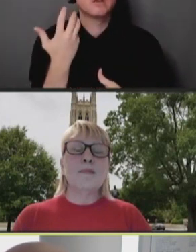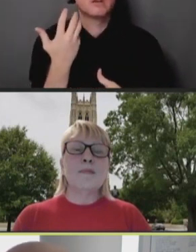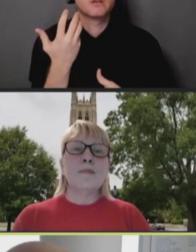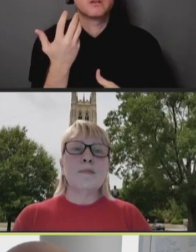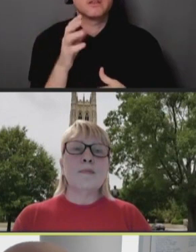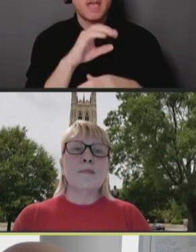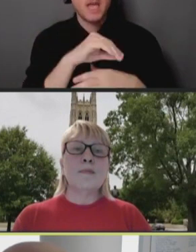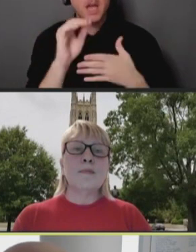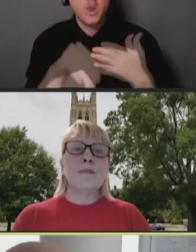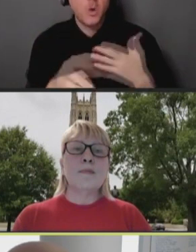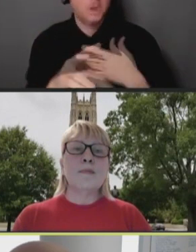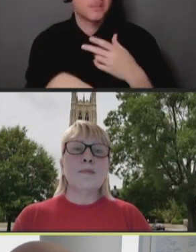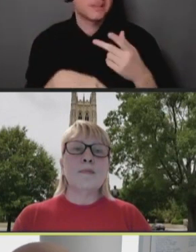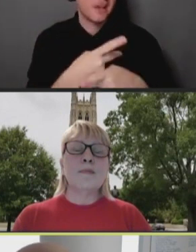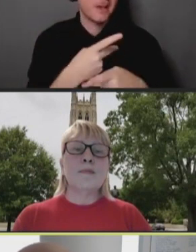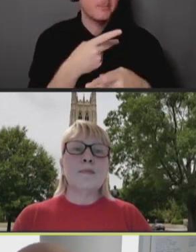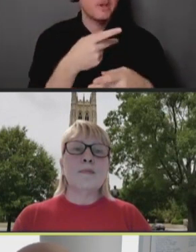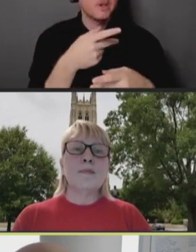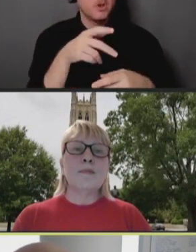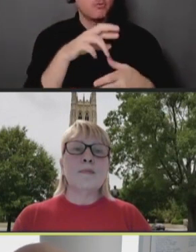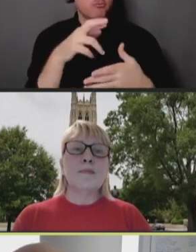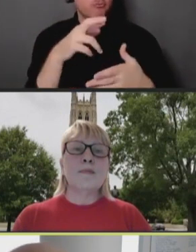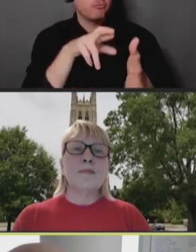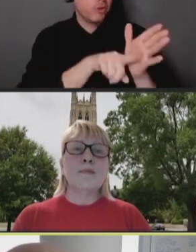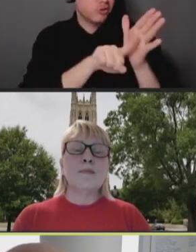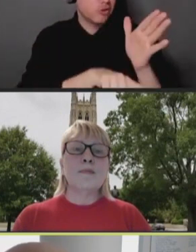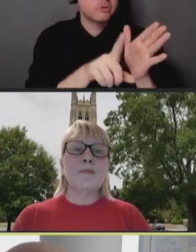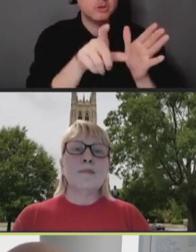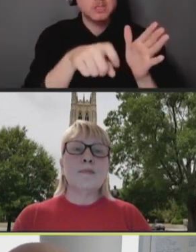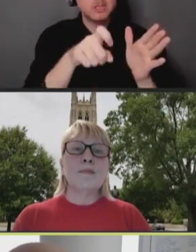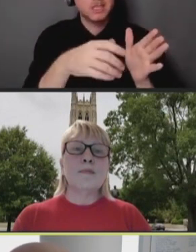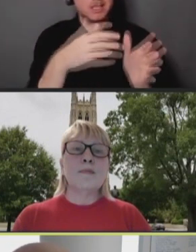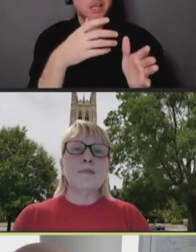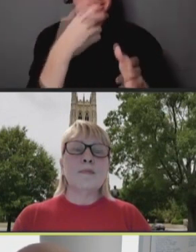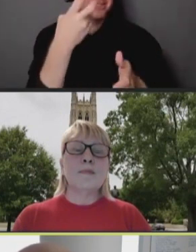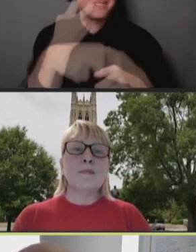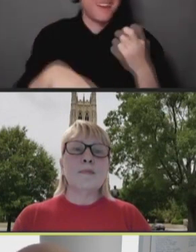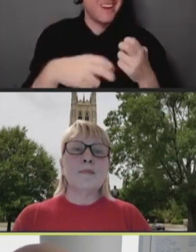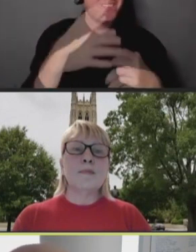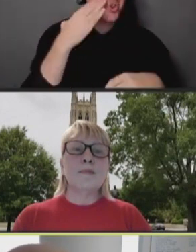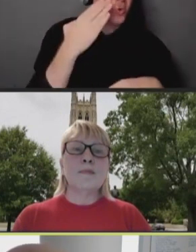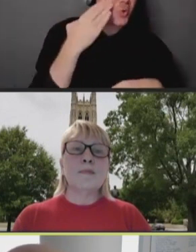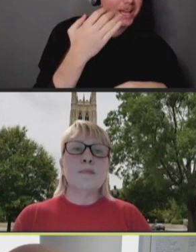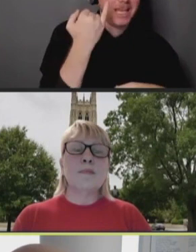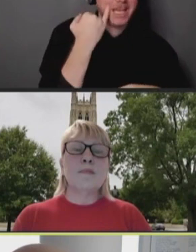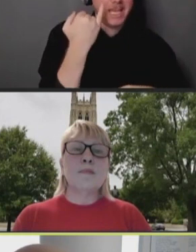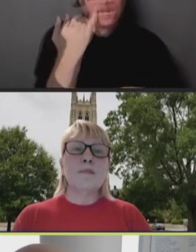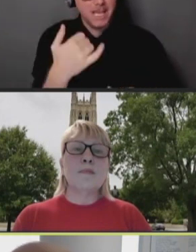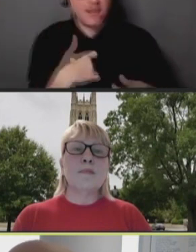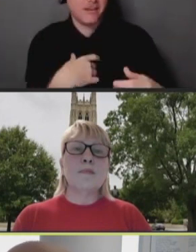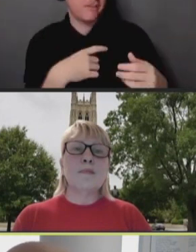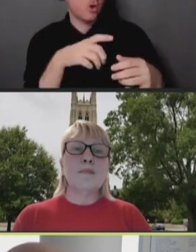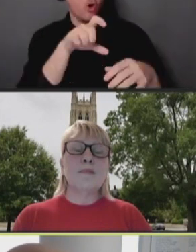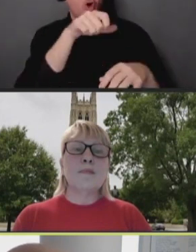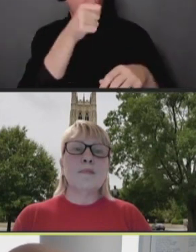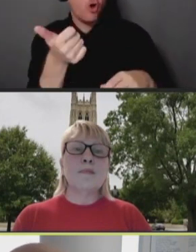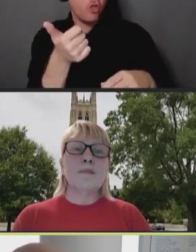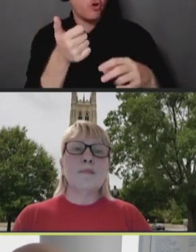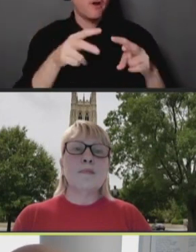types of research, it's always hard to know for sure if you've ruled out any other variables.